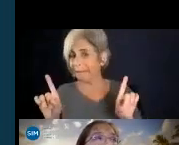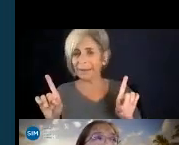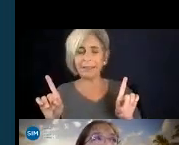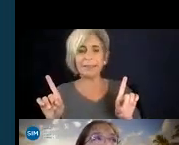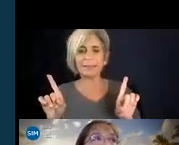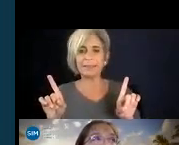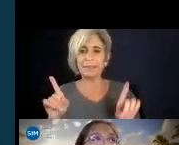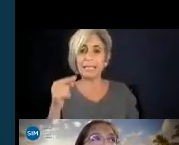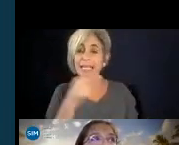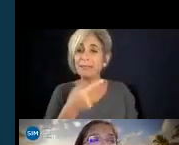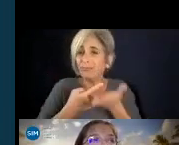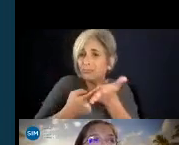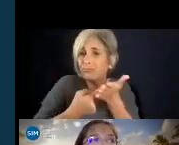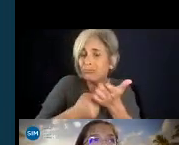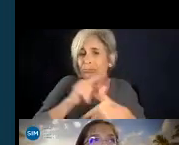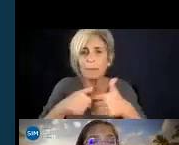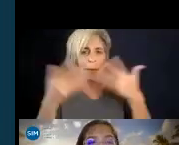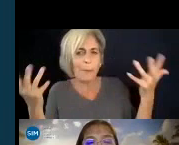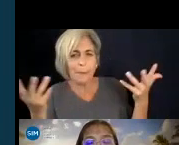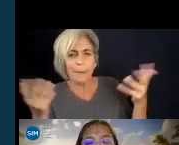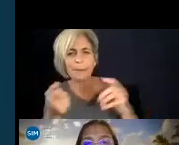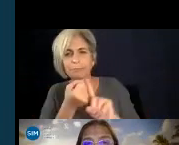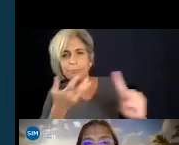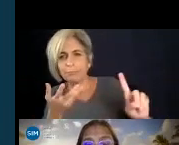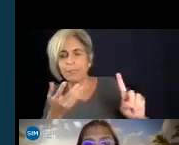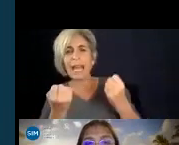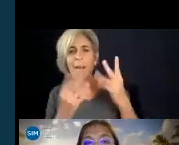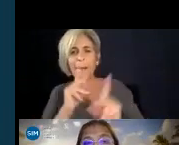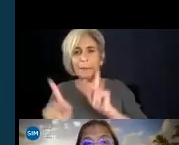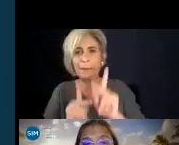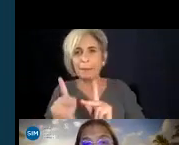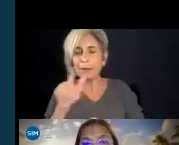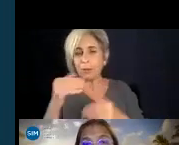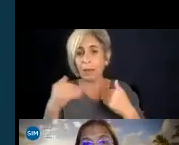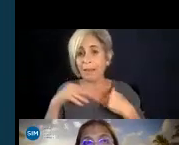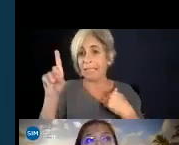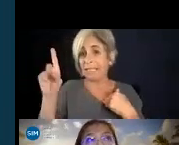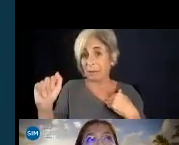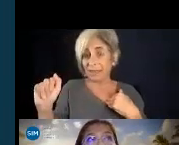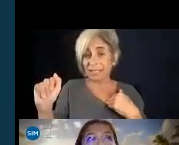and it talks about how many people who have disabilities are unemployed.